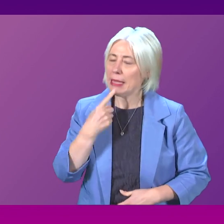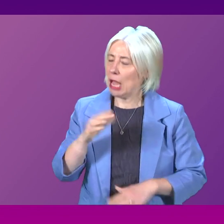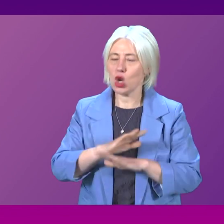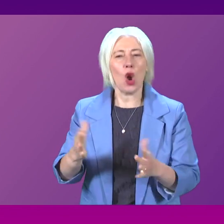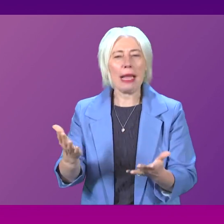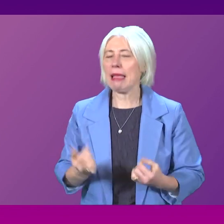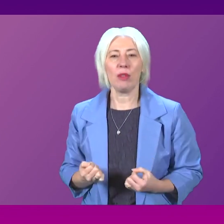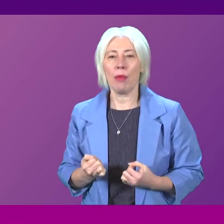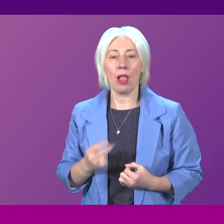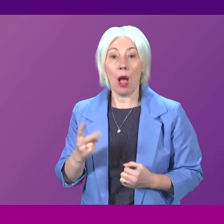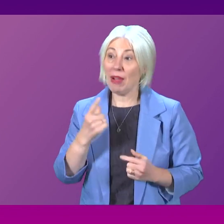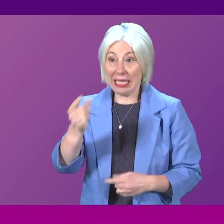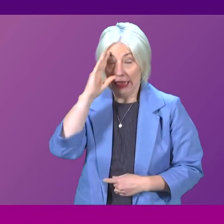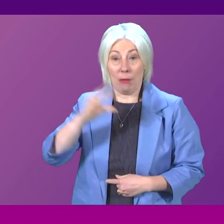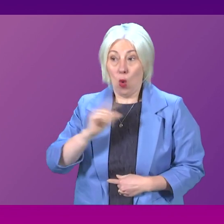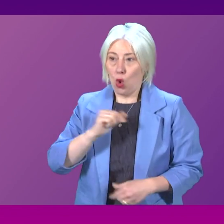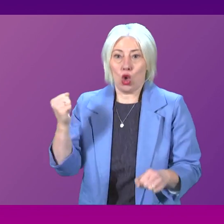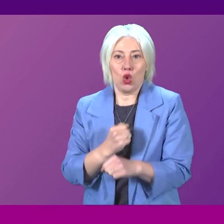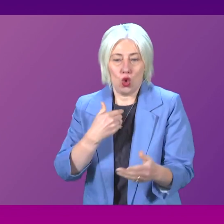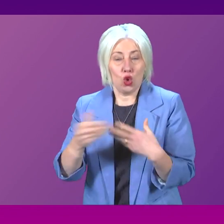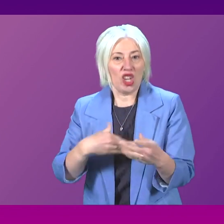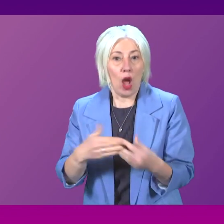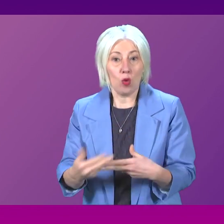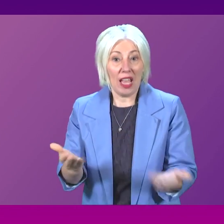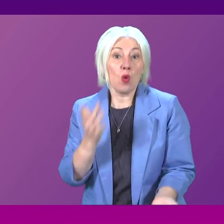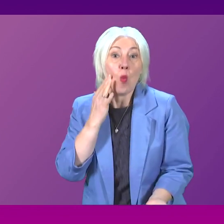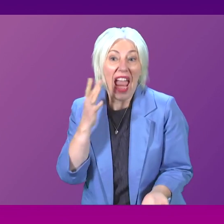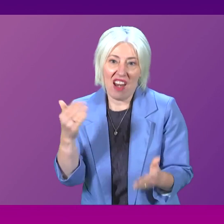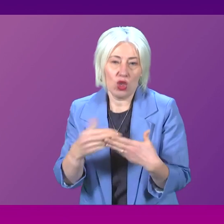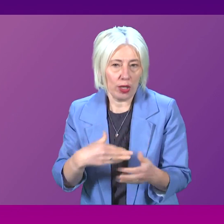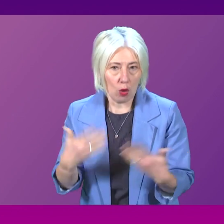She should tell us what she is going to do to fix it and by when.